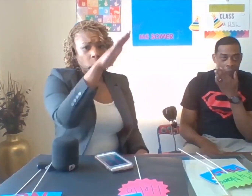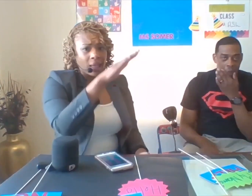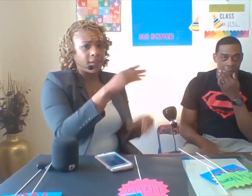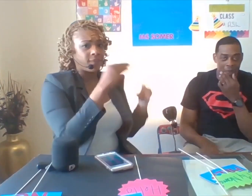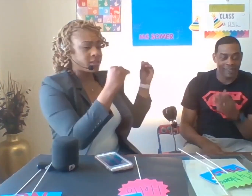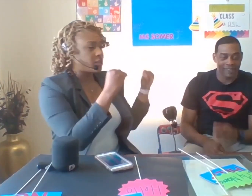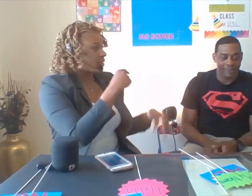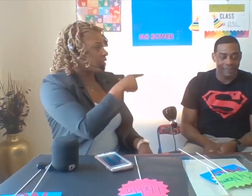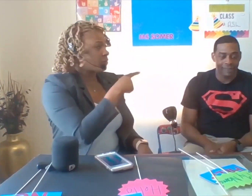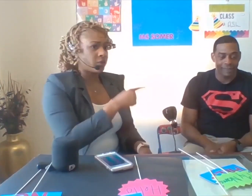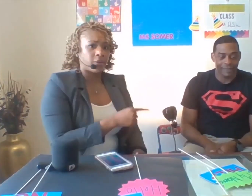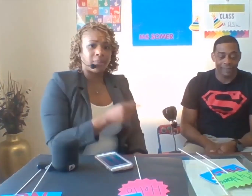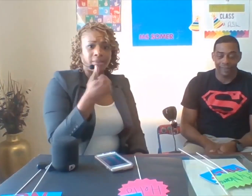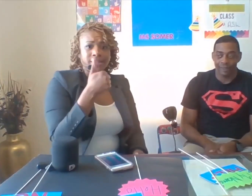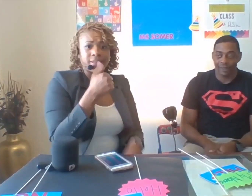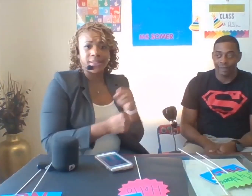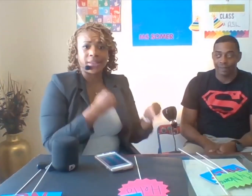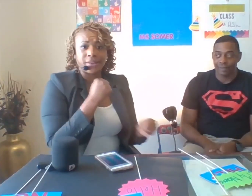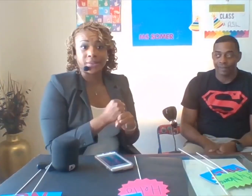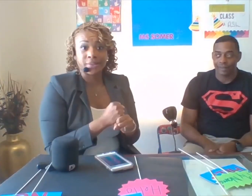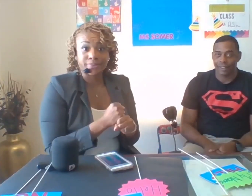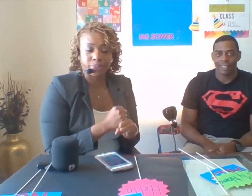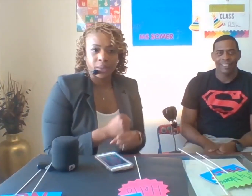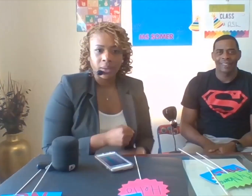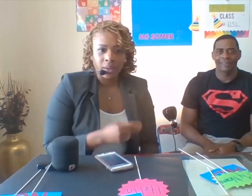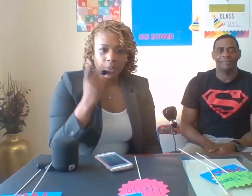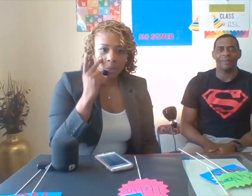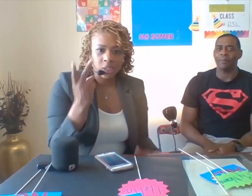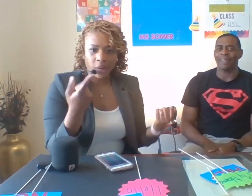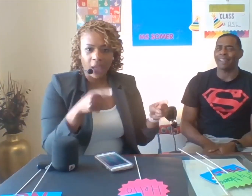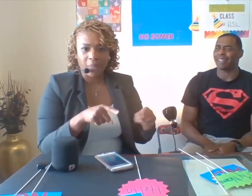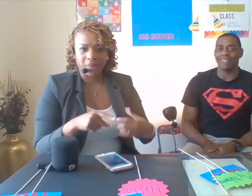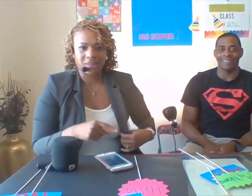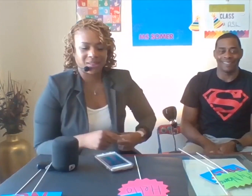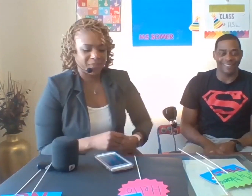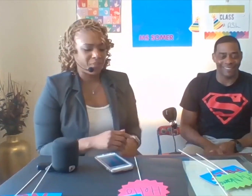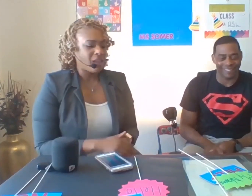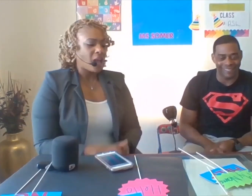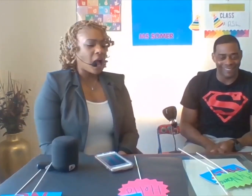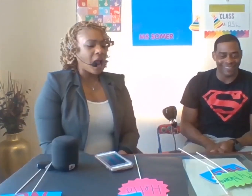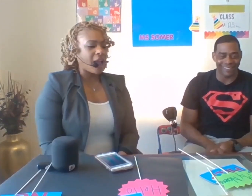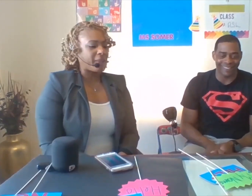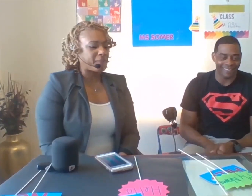life and teaching this one for about 10 years we'll see what happened hi